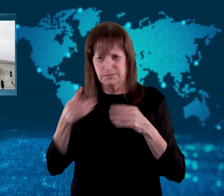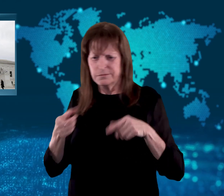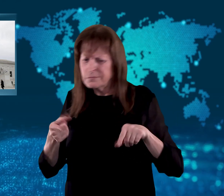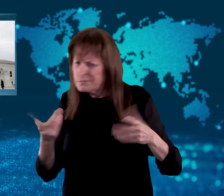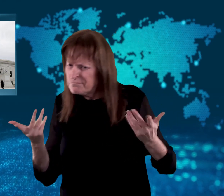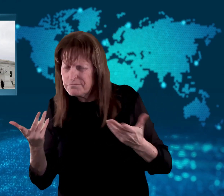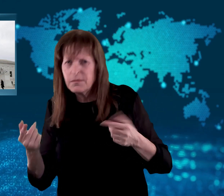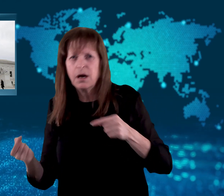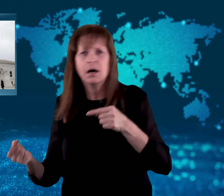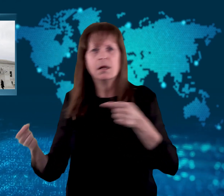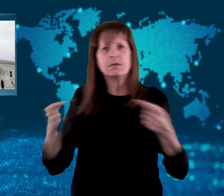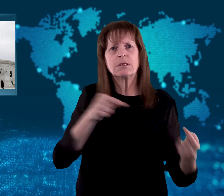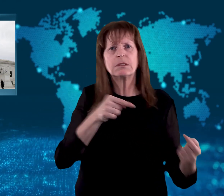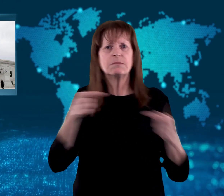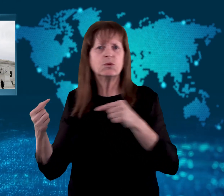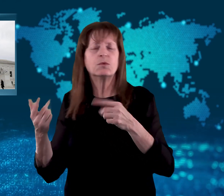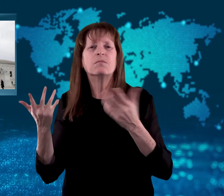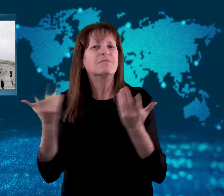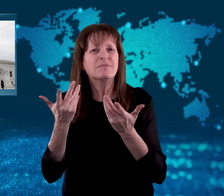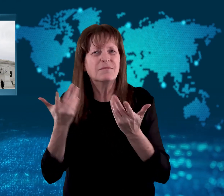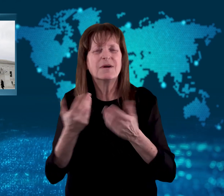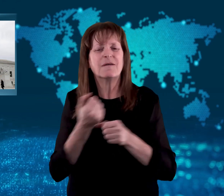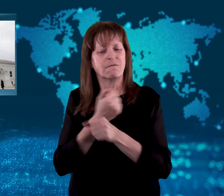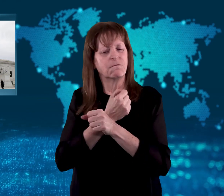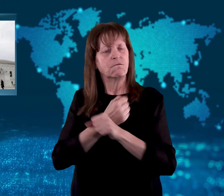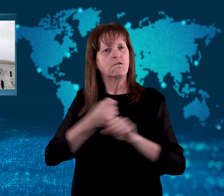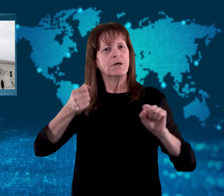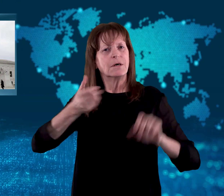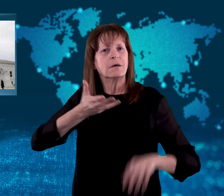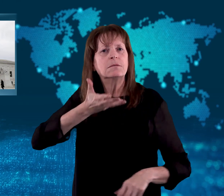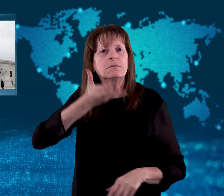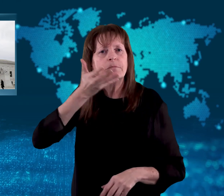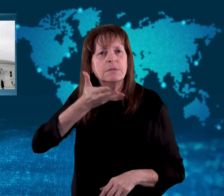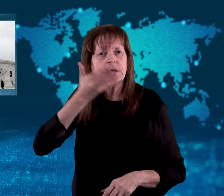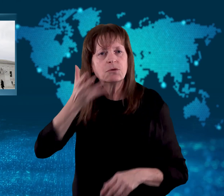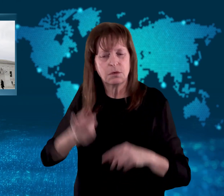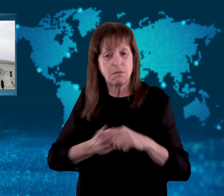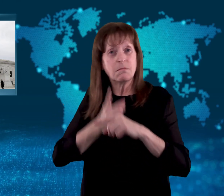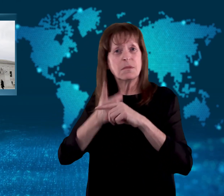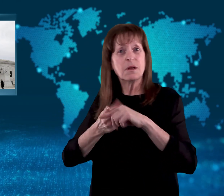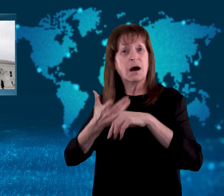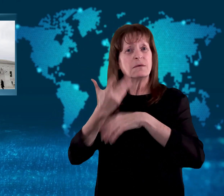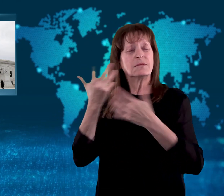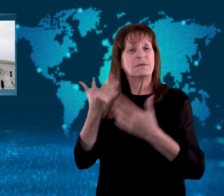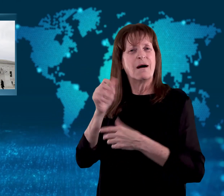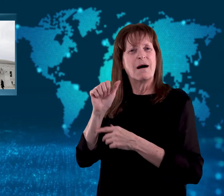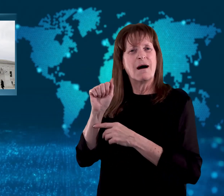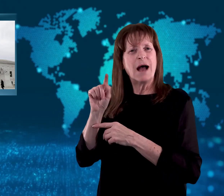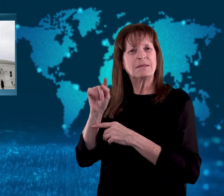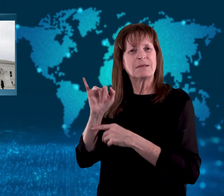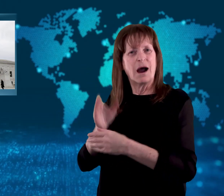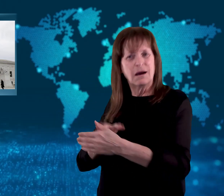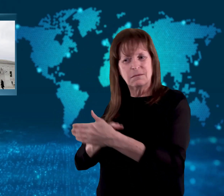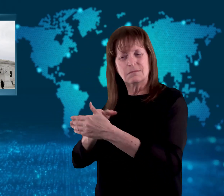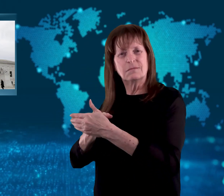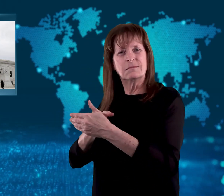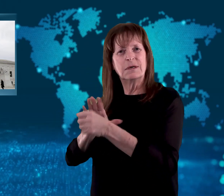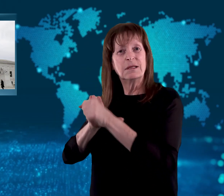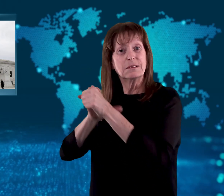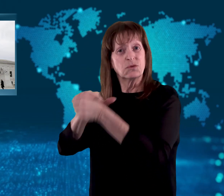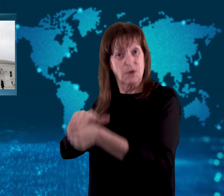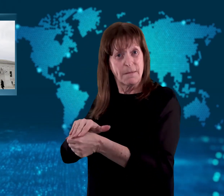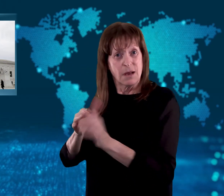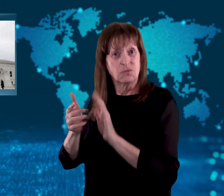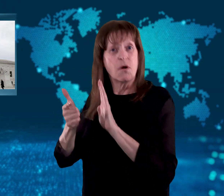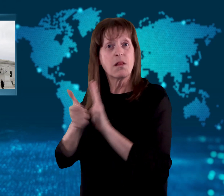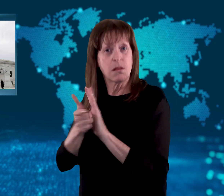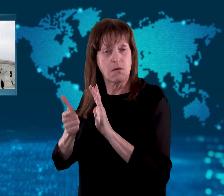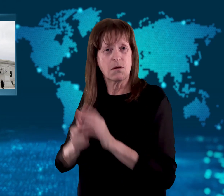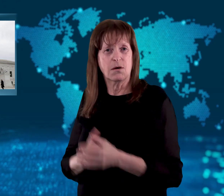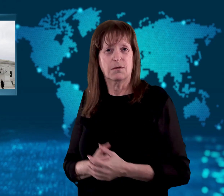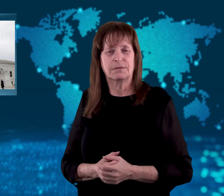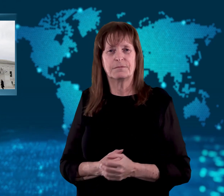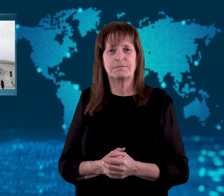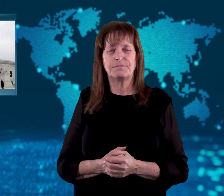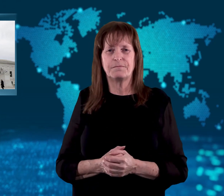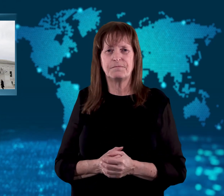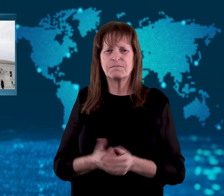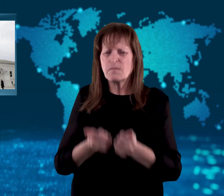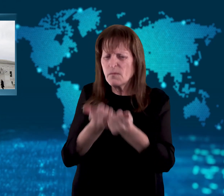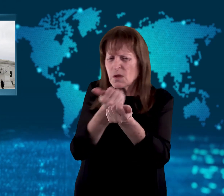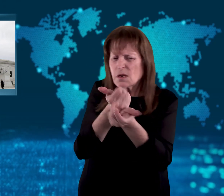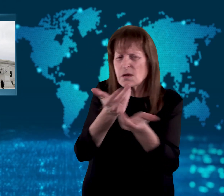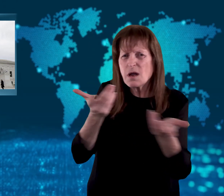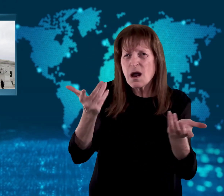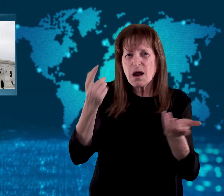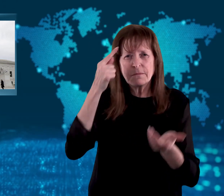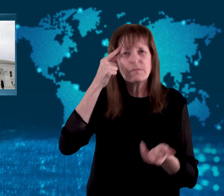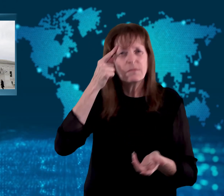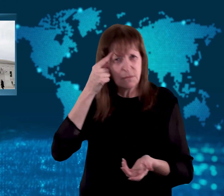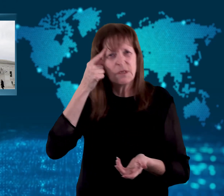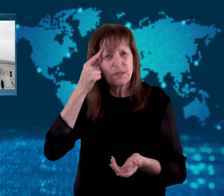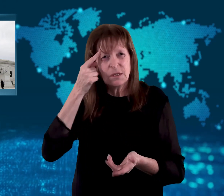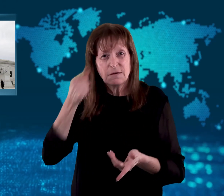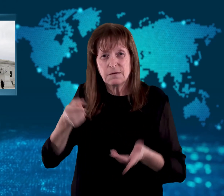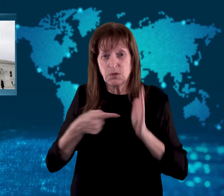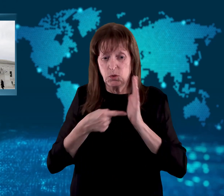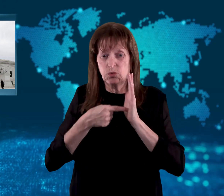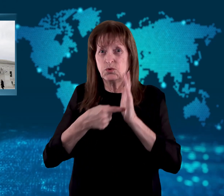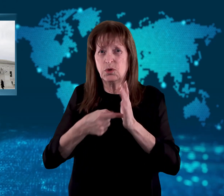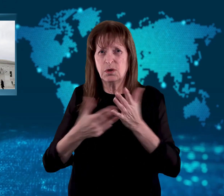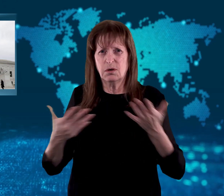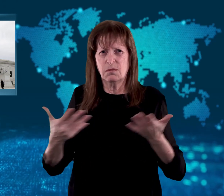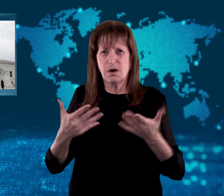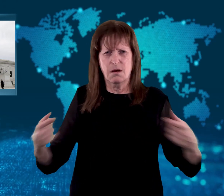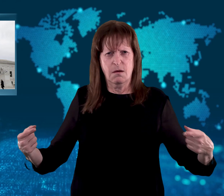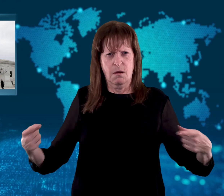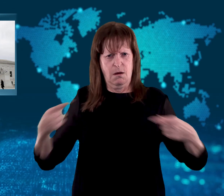The case highlights a dispute between free speech and anti-discrimination laws.